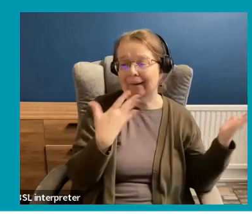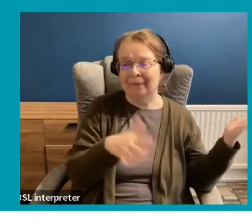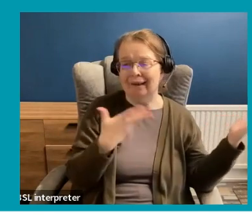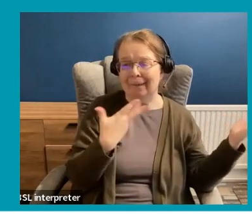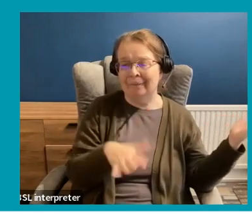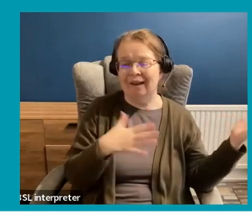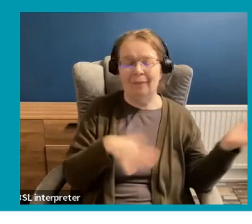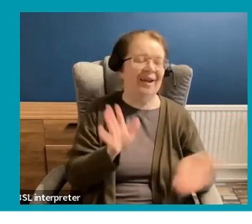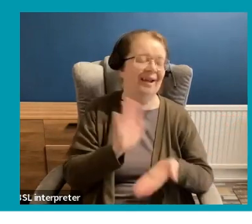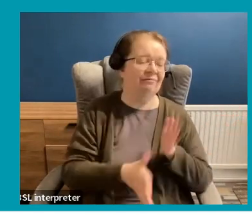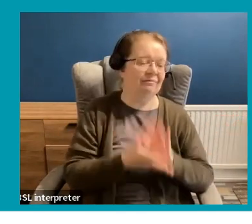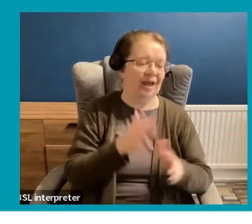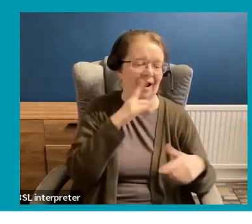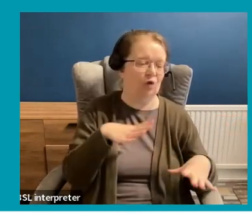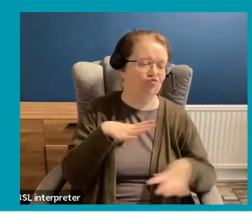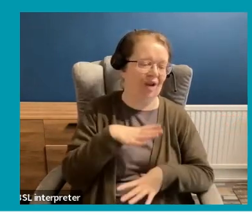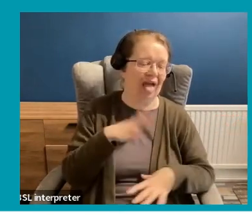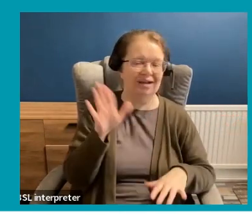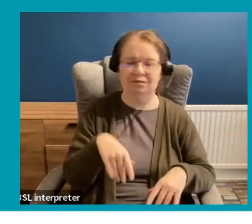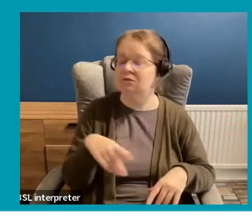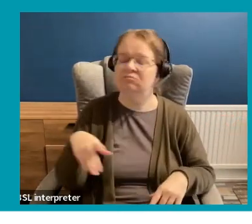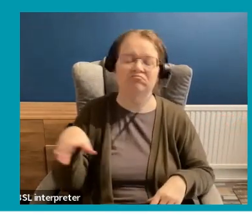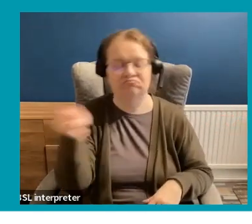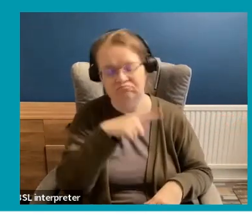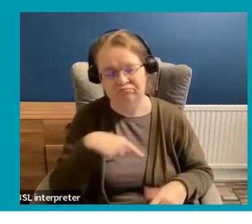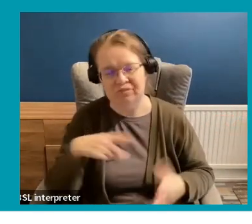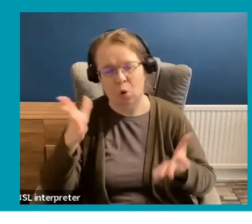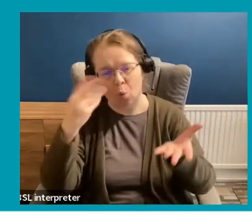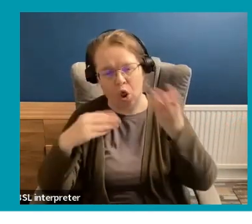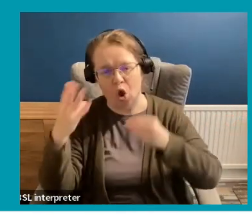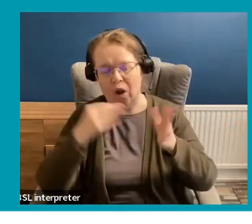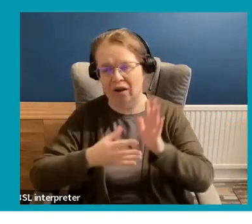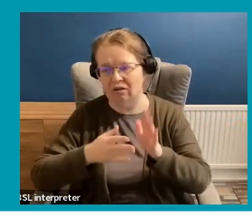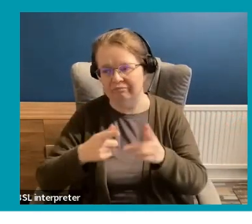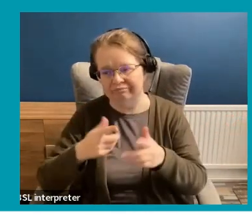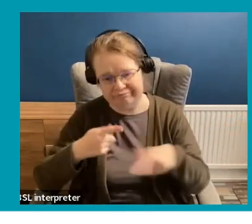relax. It's something we do all the time and hopefully